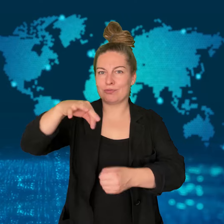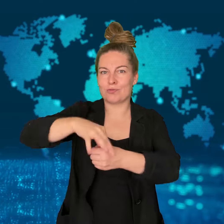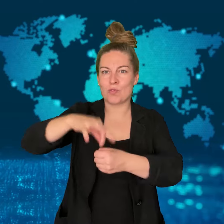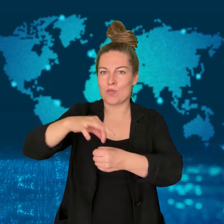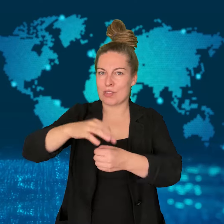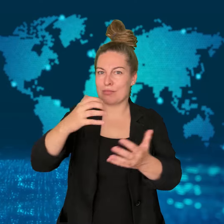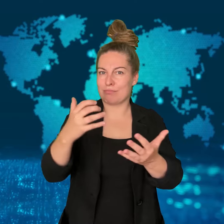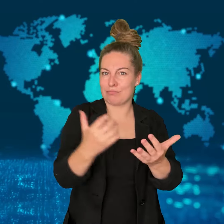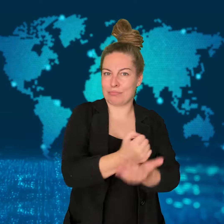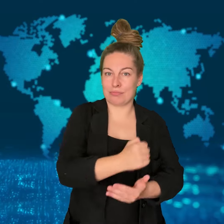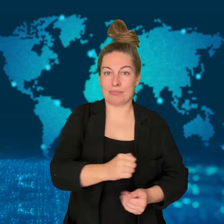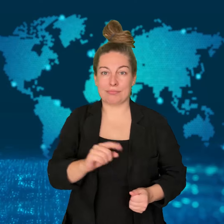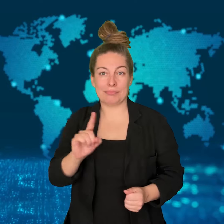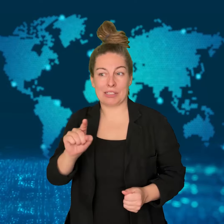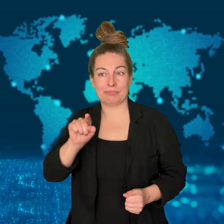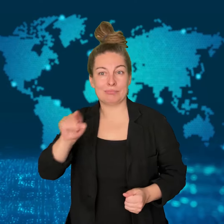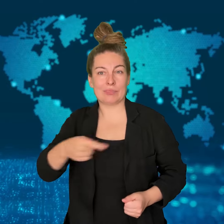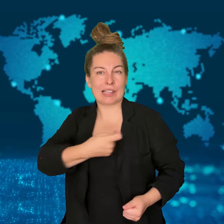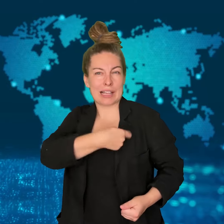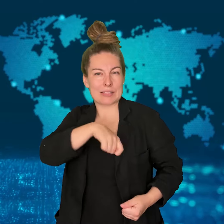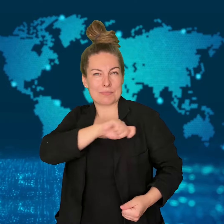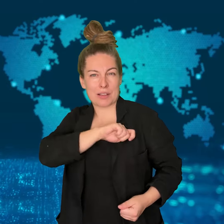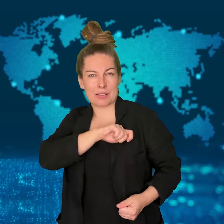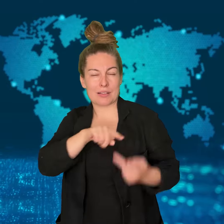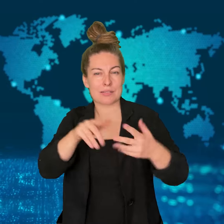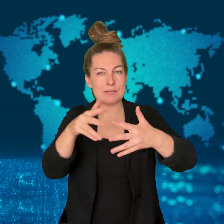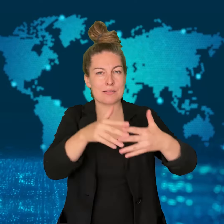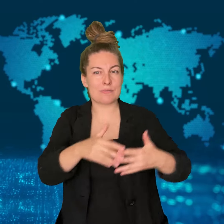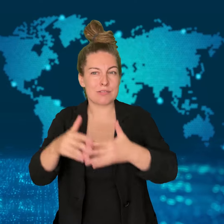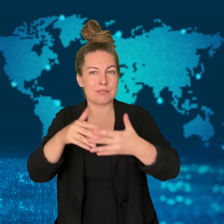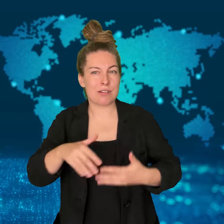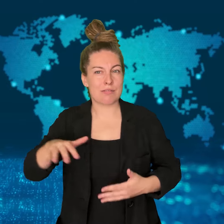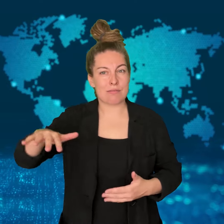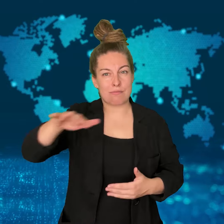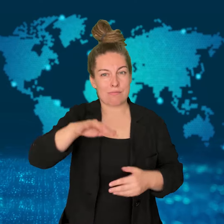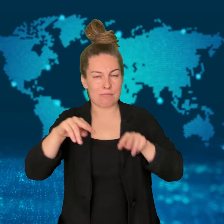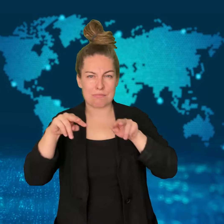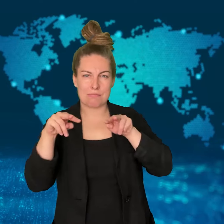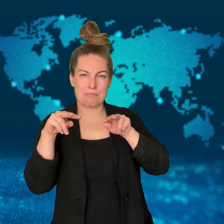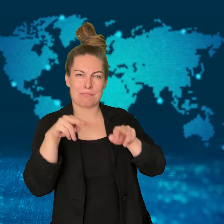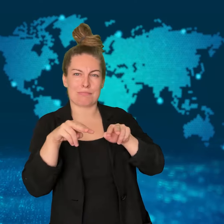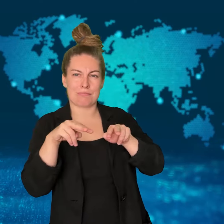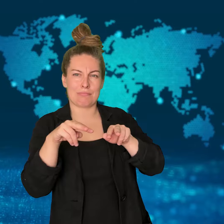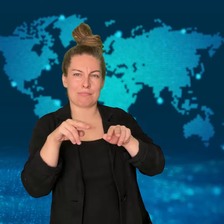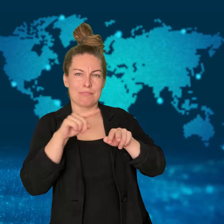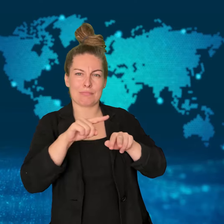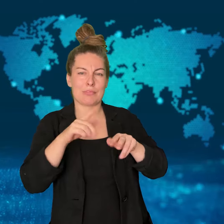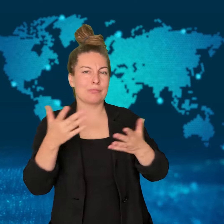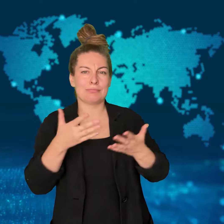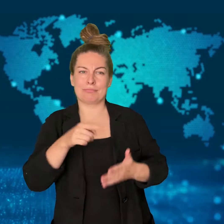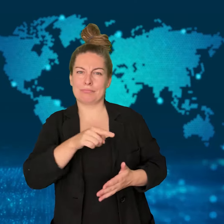In that election, Venezuelan's leftist leader, Maduro,